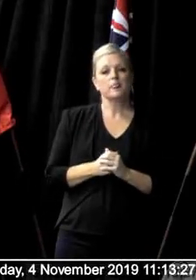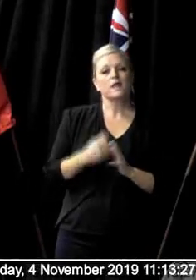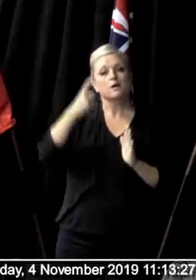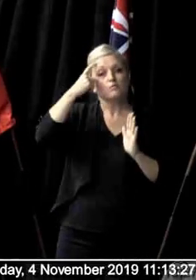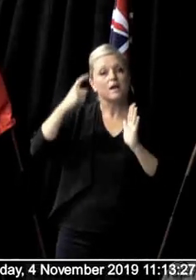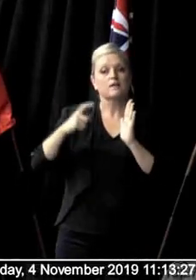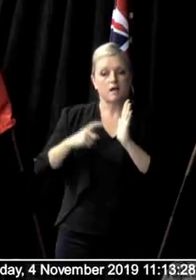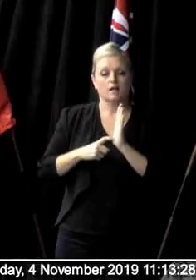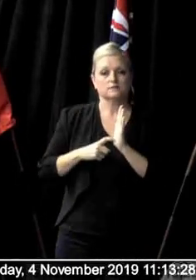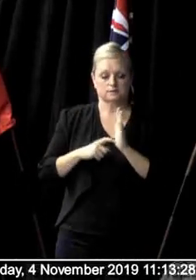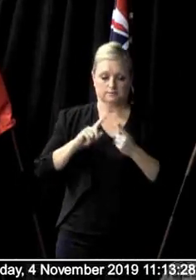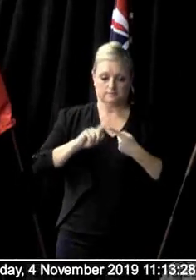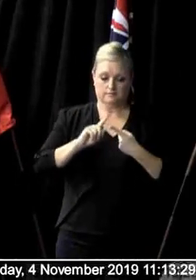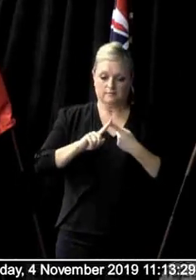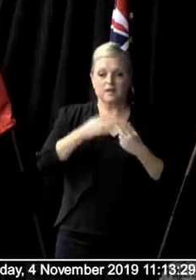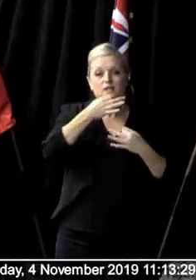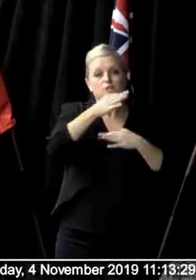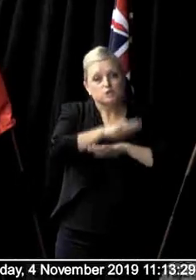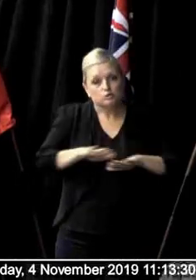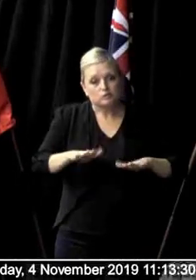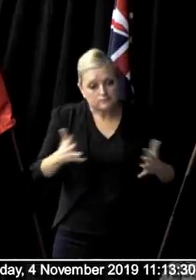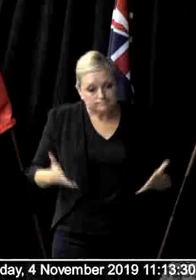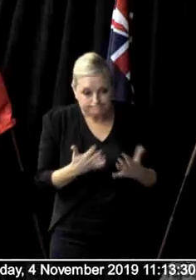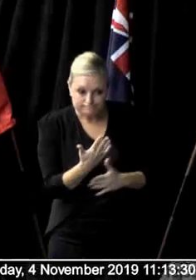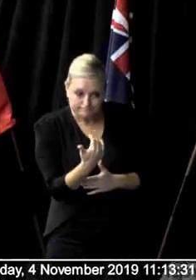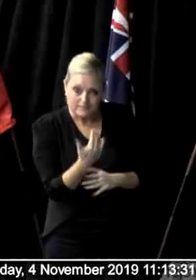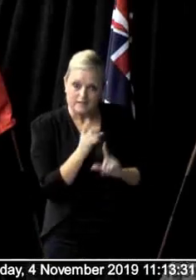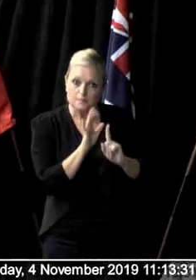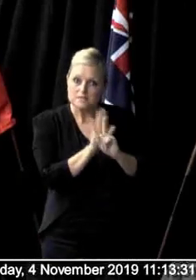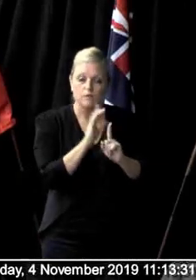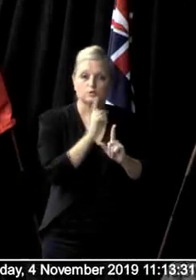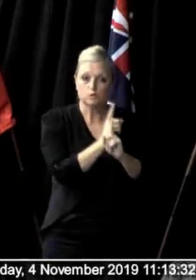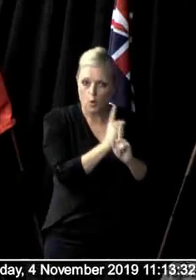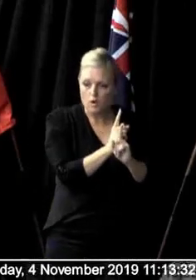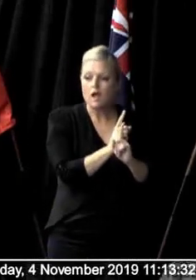for themselves and for the Royal Commission to give the opportunity for their voices